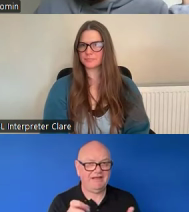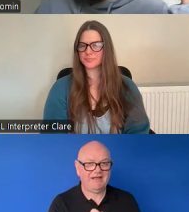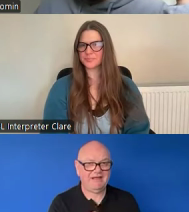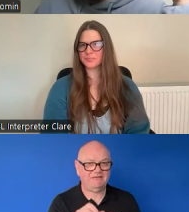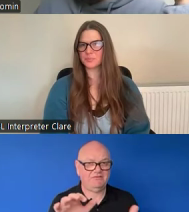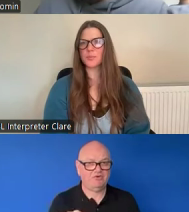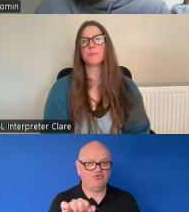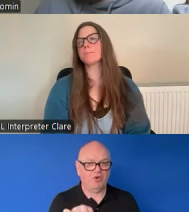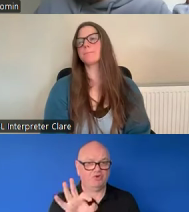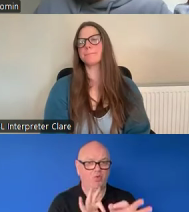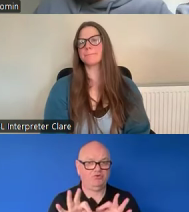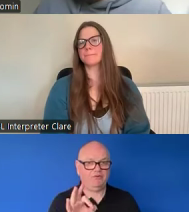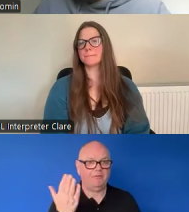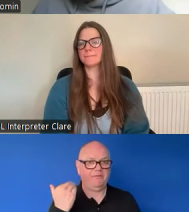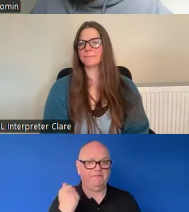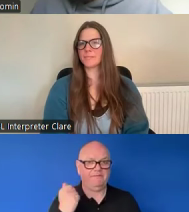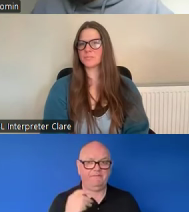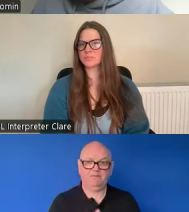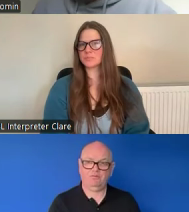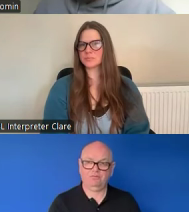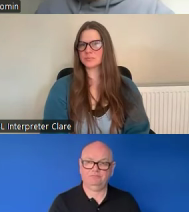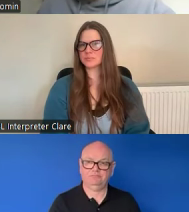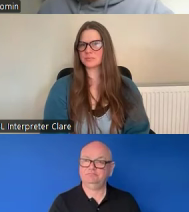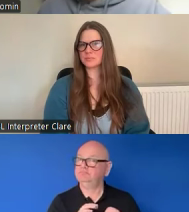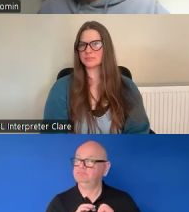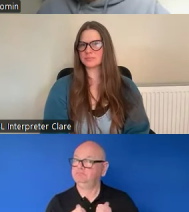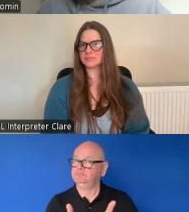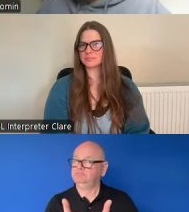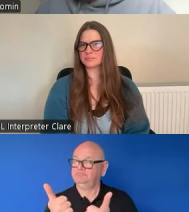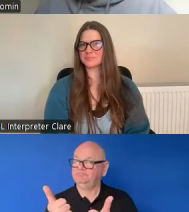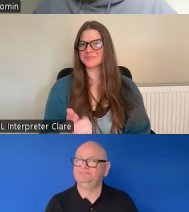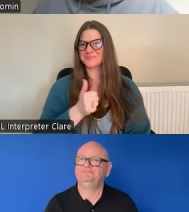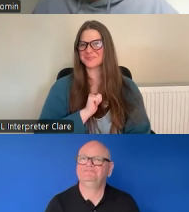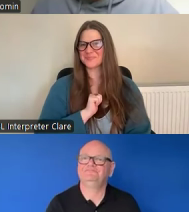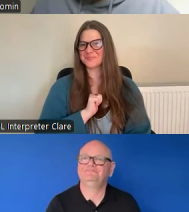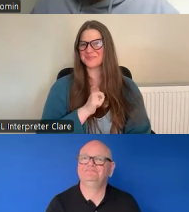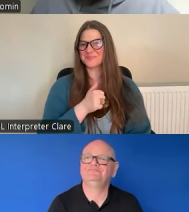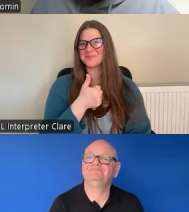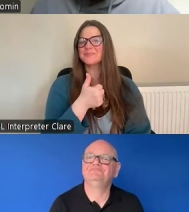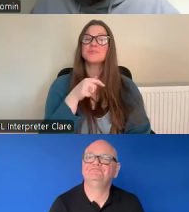That is the end of what I've got in terms of the webinar.